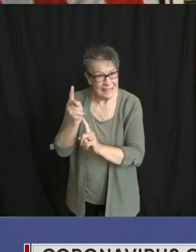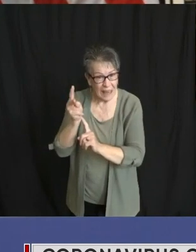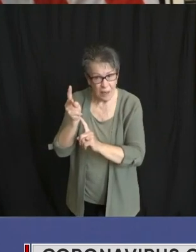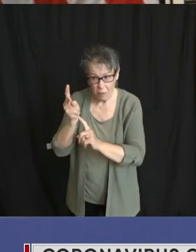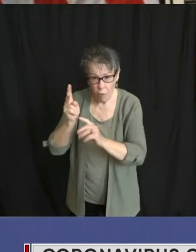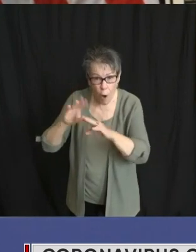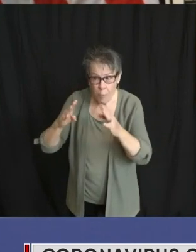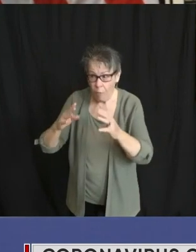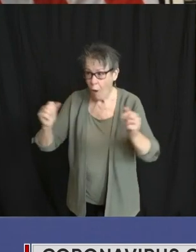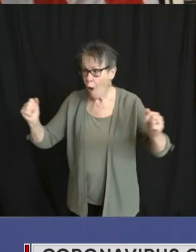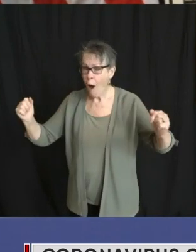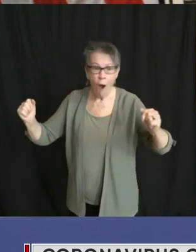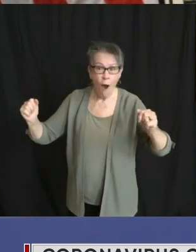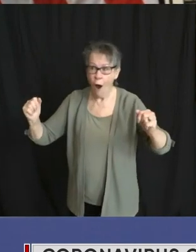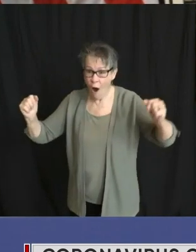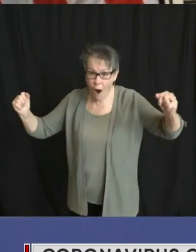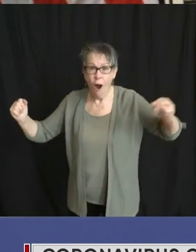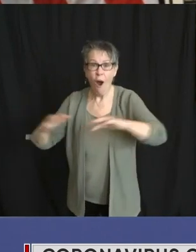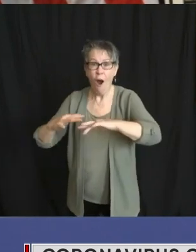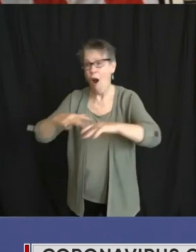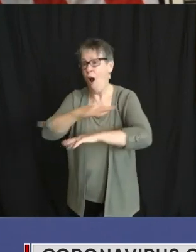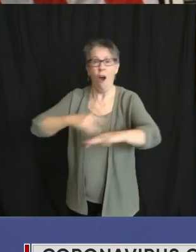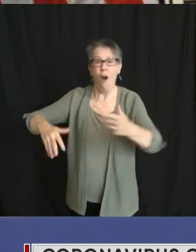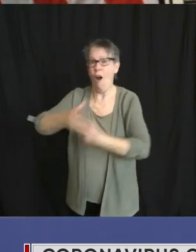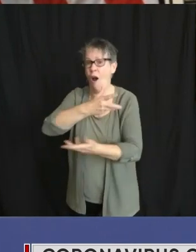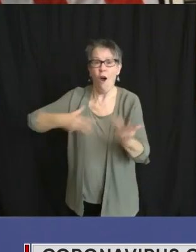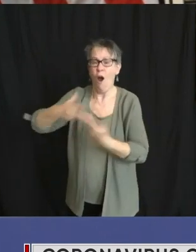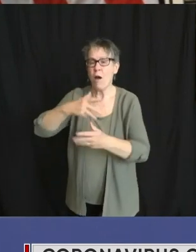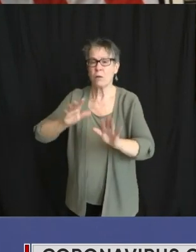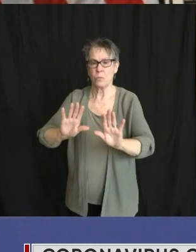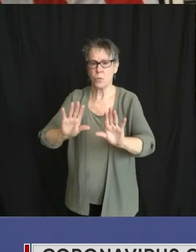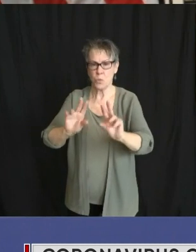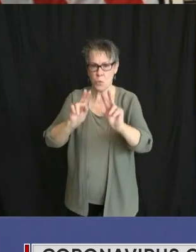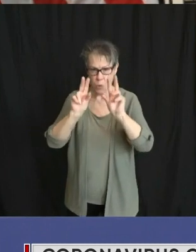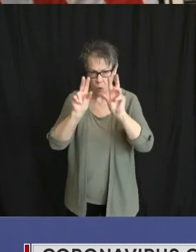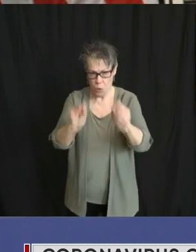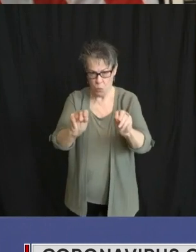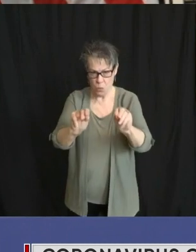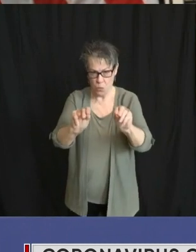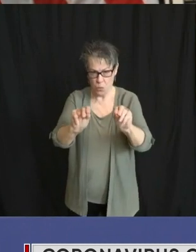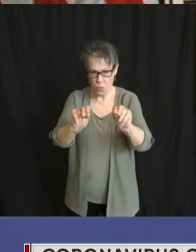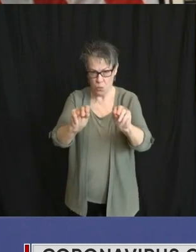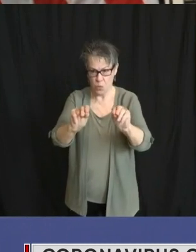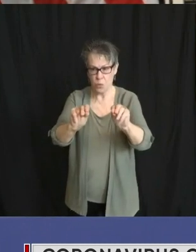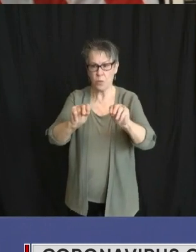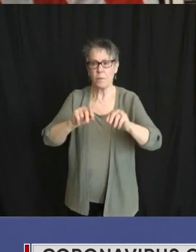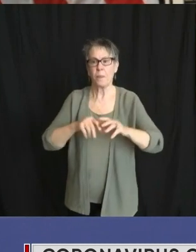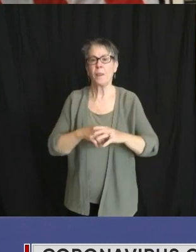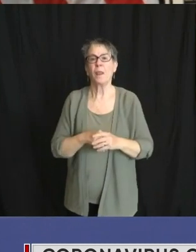AS WE HAVE REOPENED PARKS, WE WILL CLOSE THEM AGAIN. I HAVE NO INSIGHT ON WHETHER IT